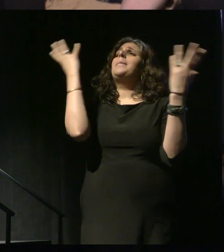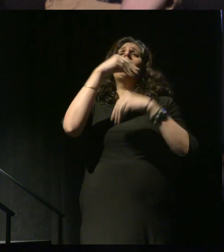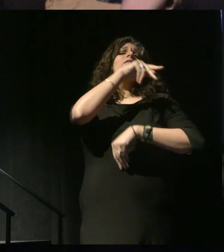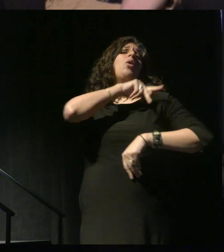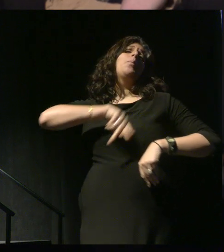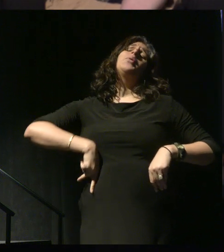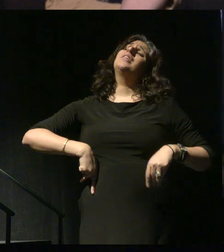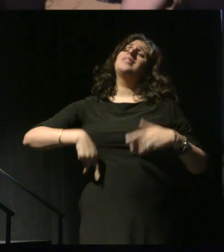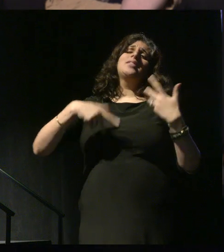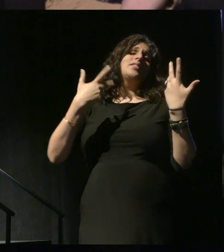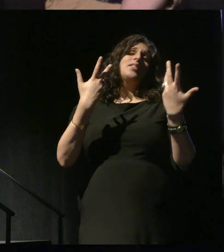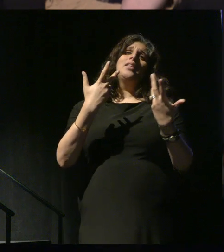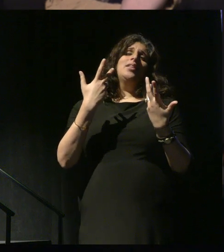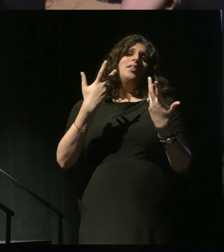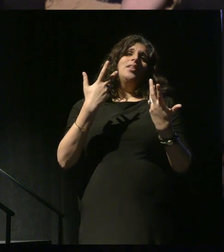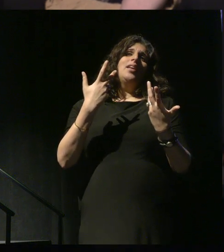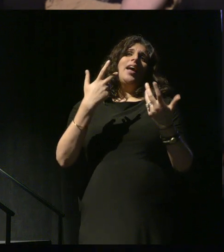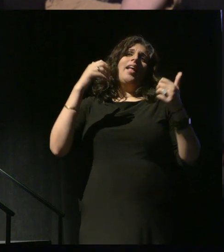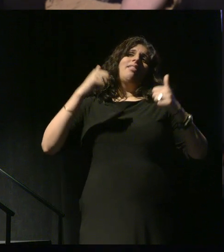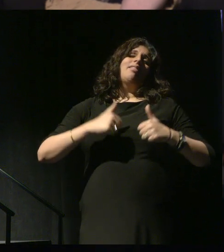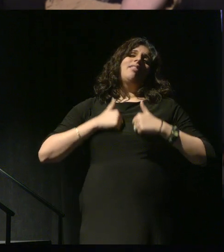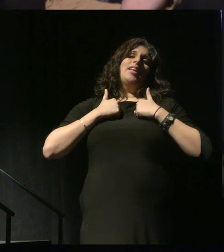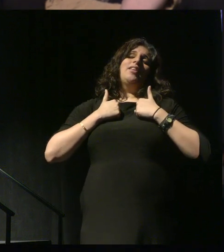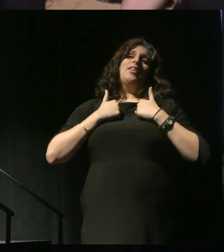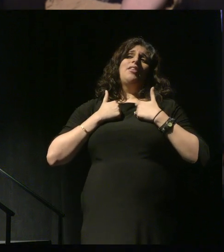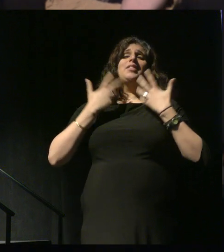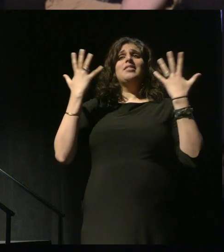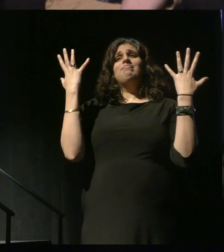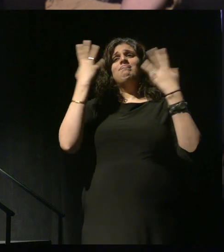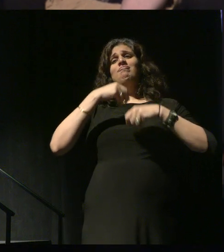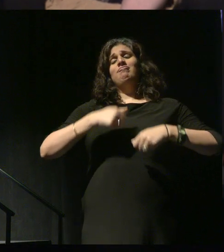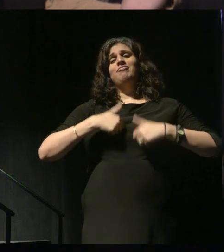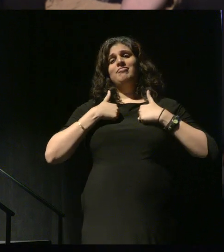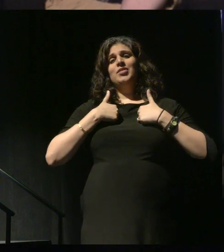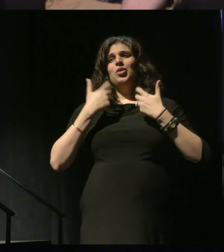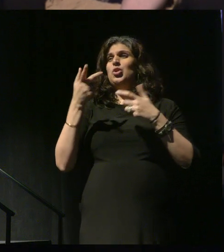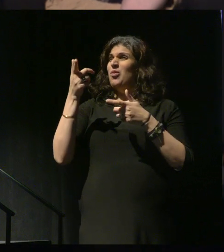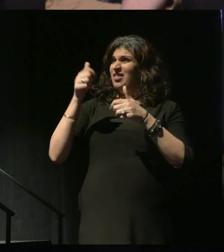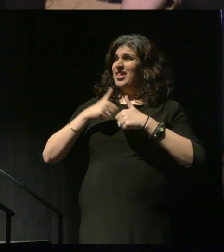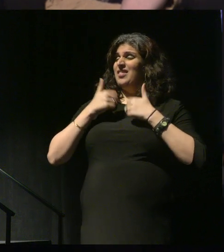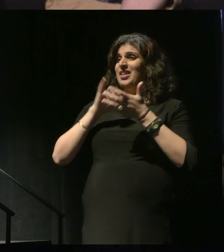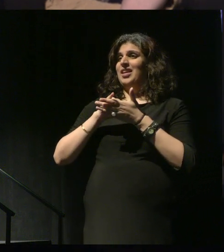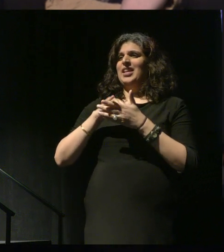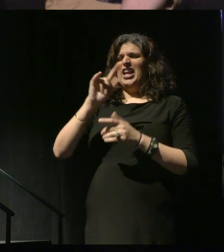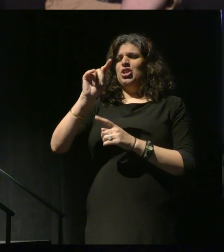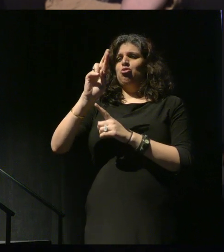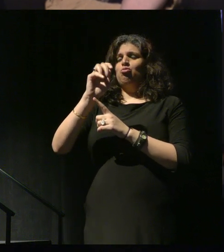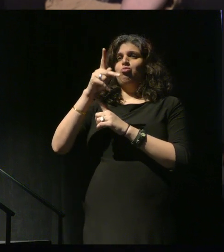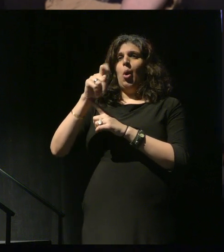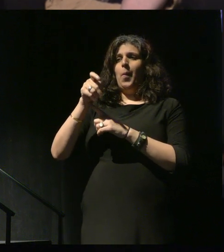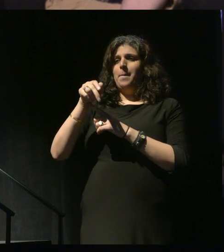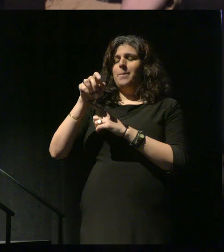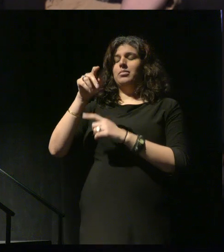and like to live this kind of very, almost like trope centered life. Yeah.